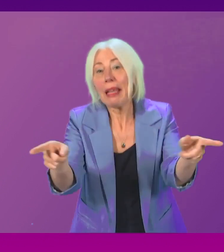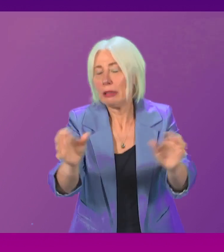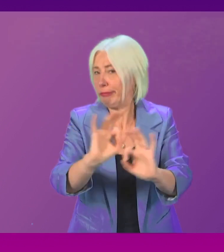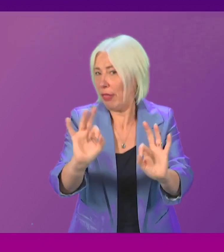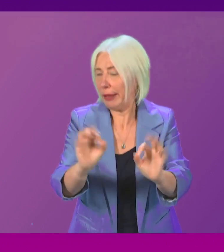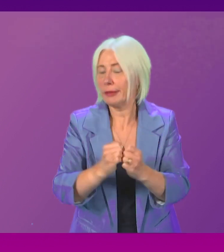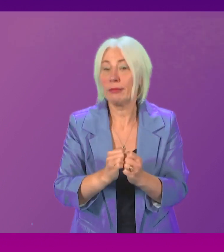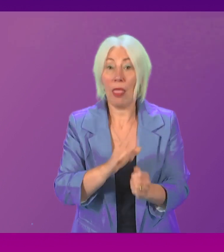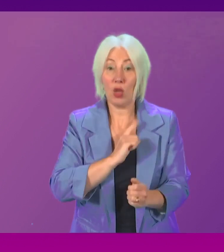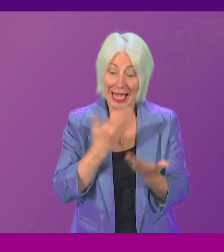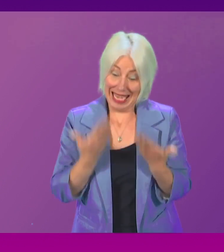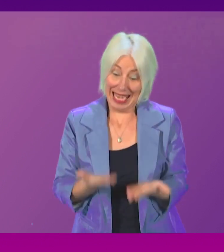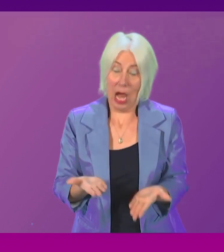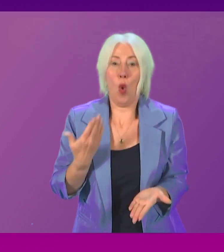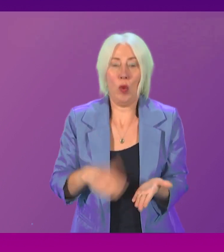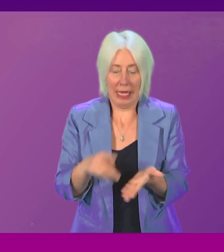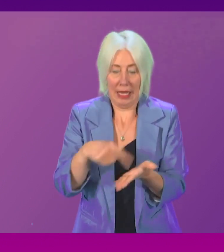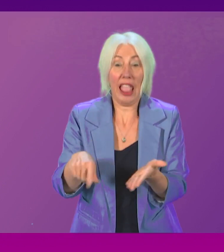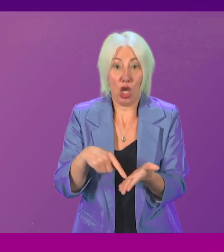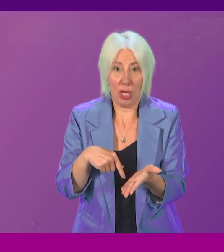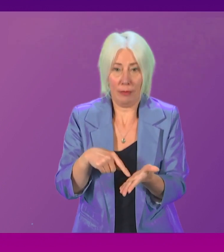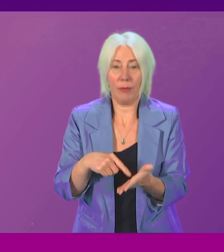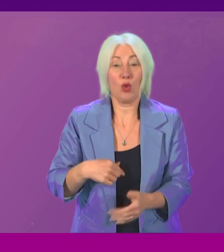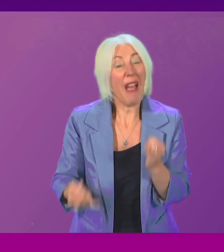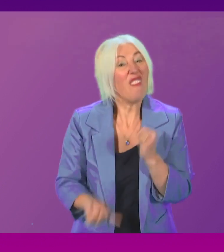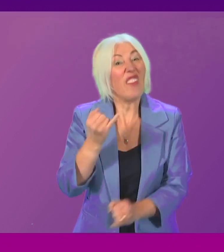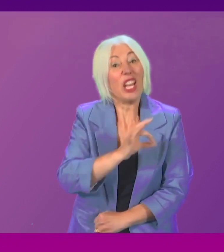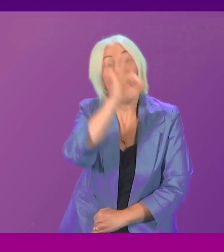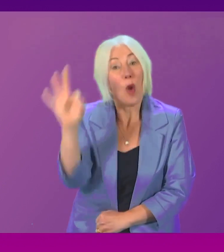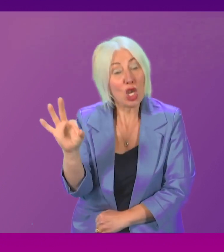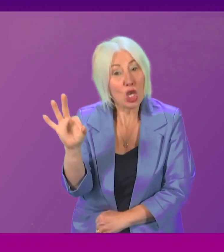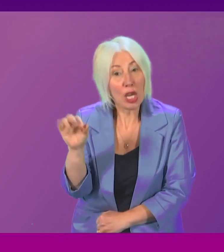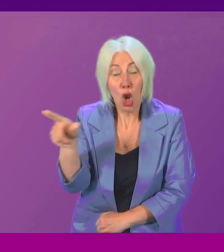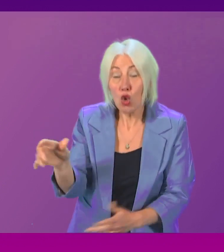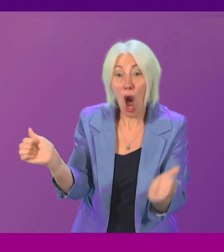So, my final question to Nicola Sturgeon is whether she agrees with her own words: